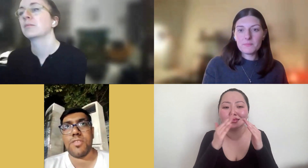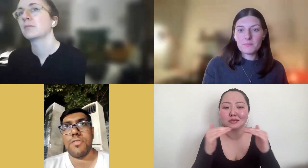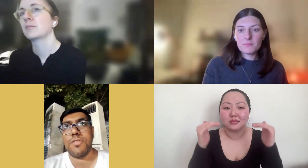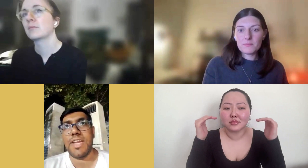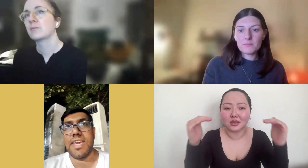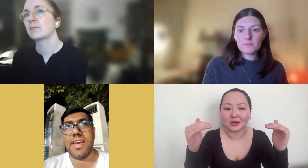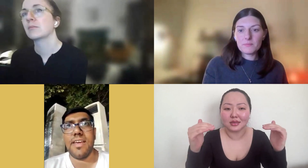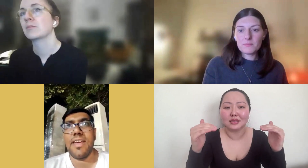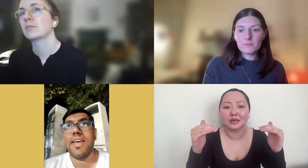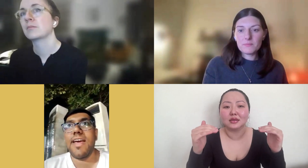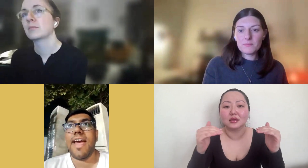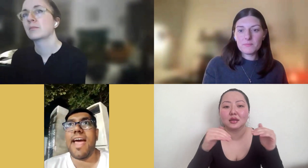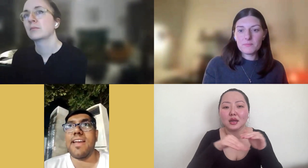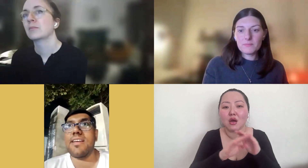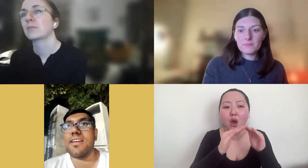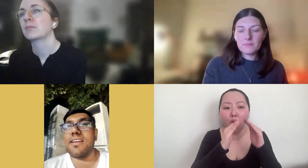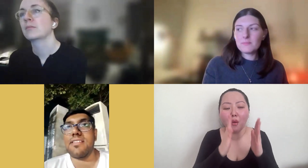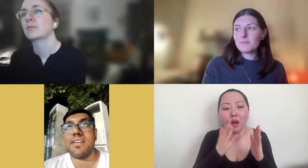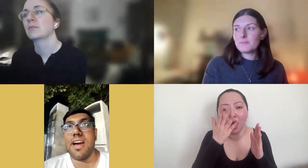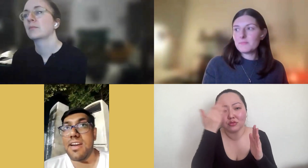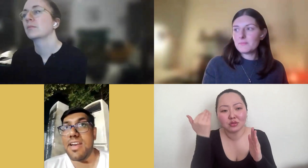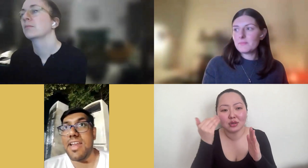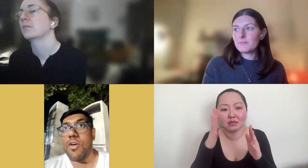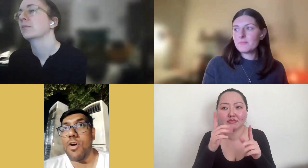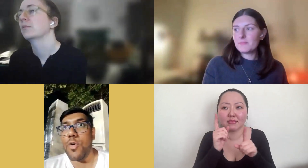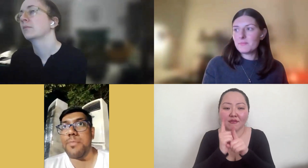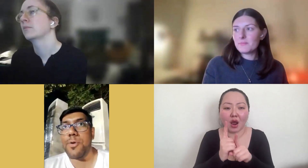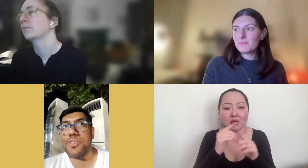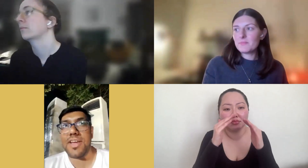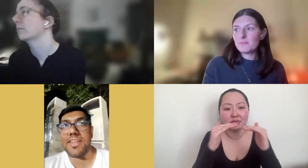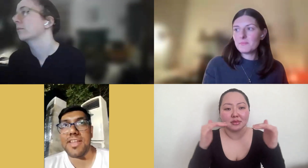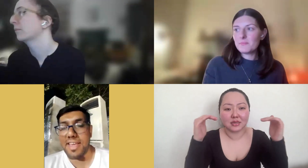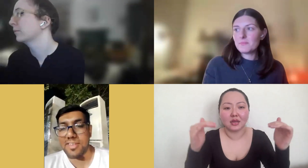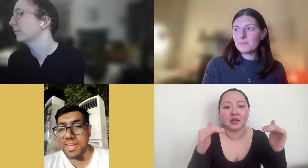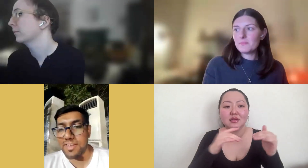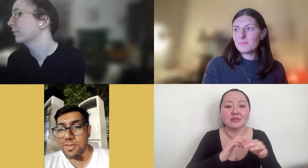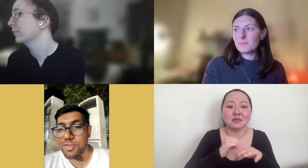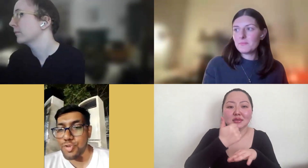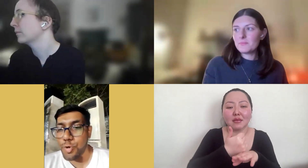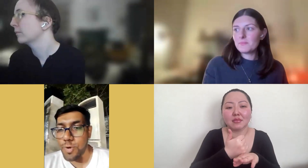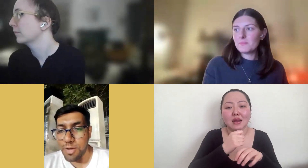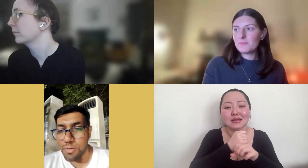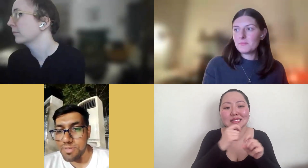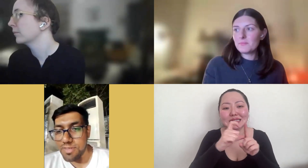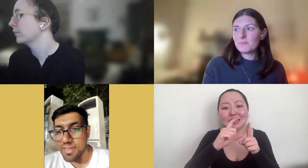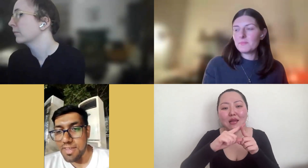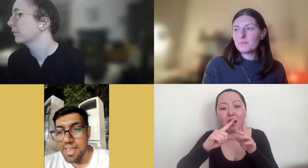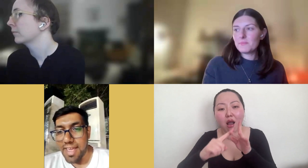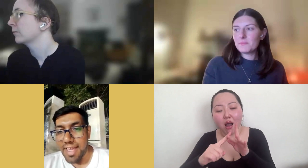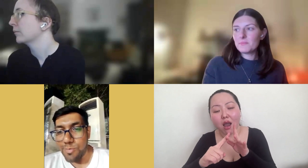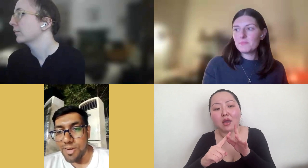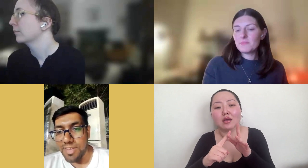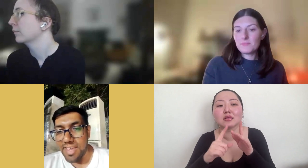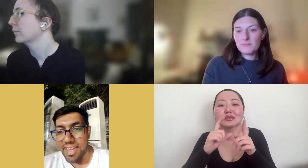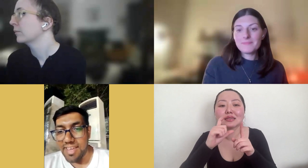space of DEI and currently an ongoing project which has also been in Soho House and working